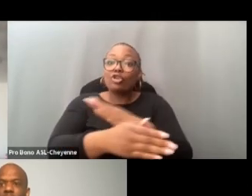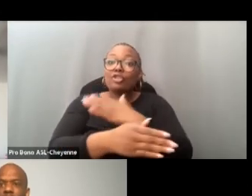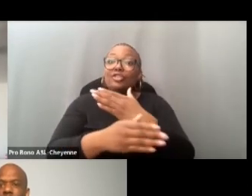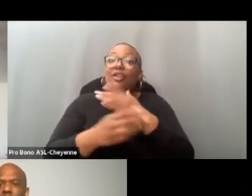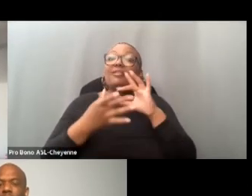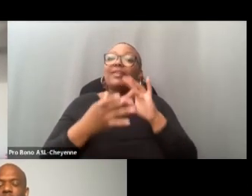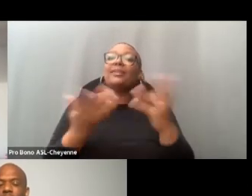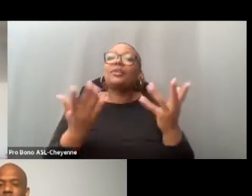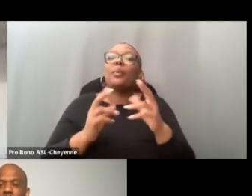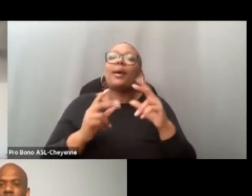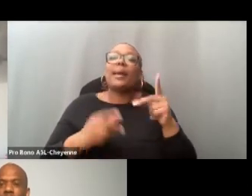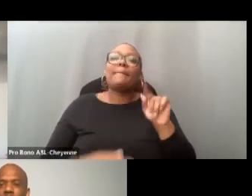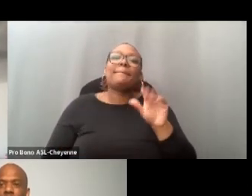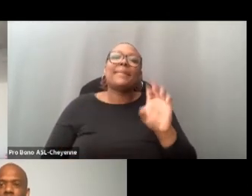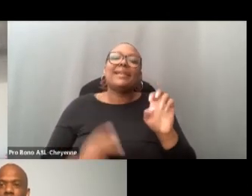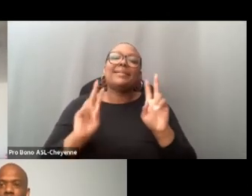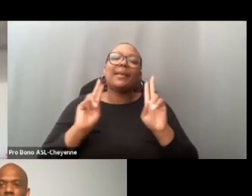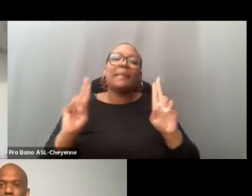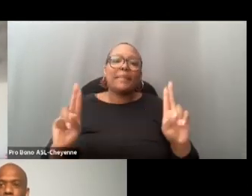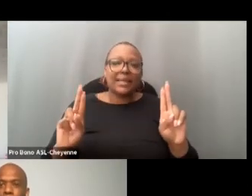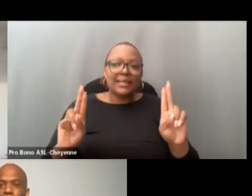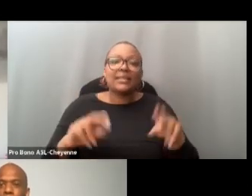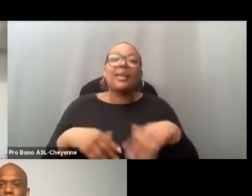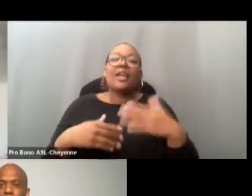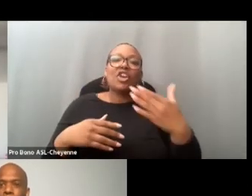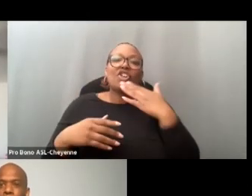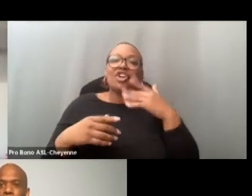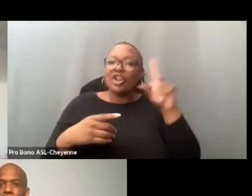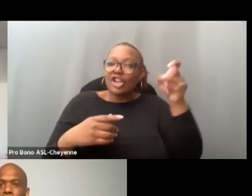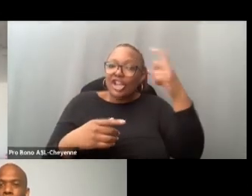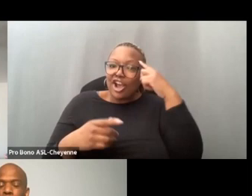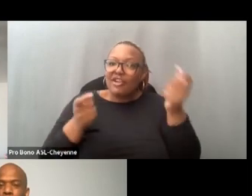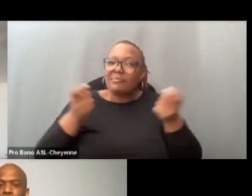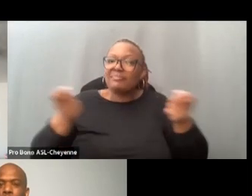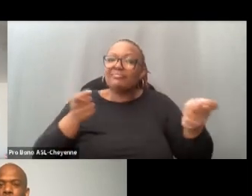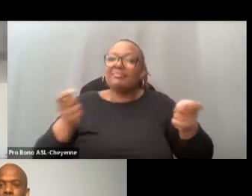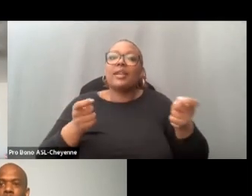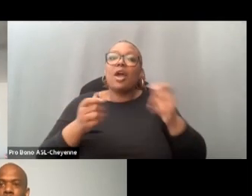and peace building and good governance, all the things that the people want.